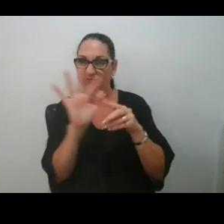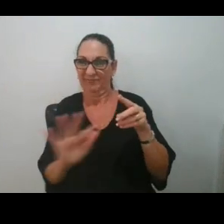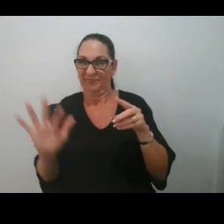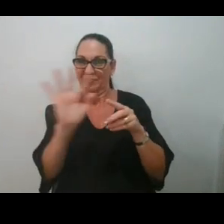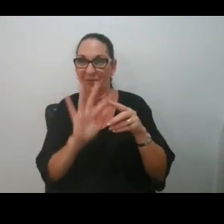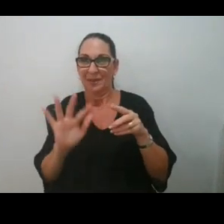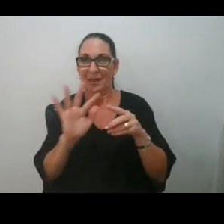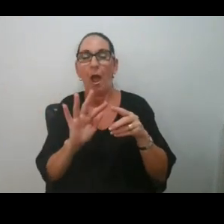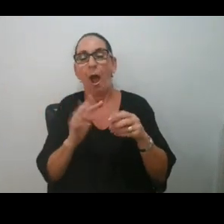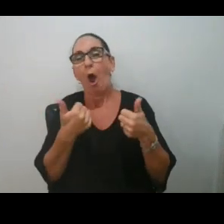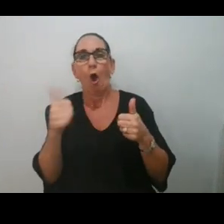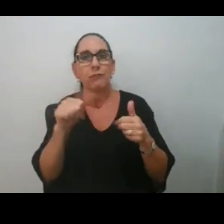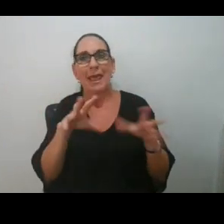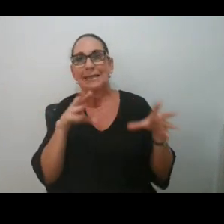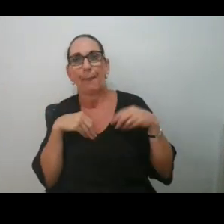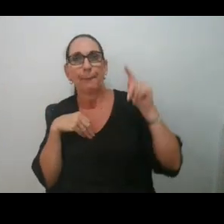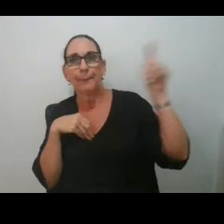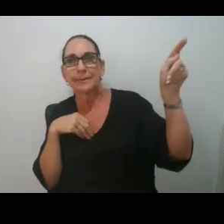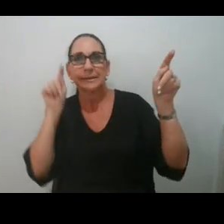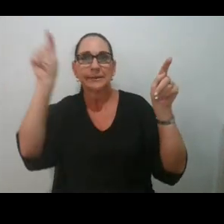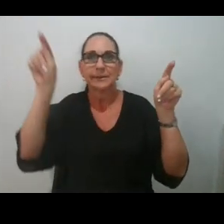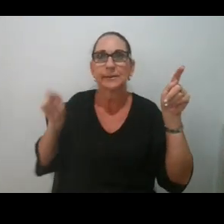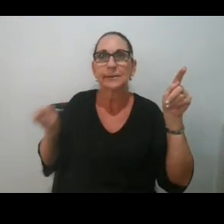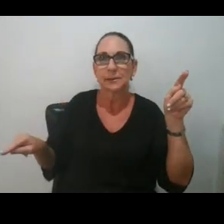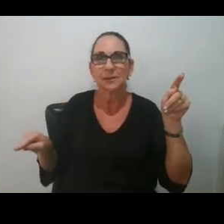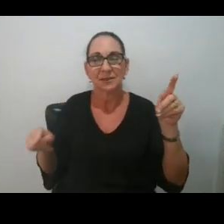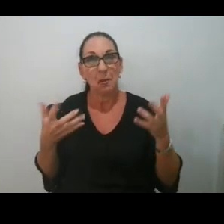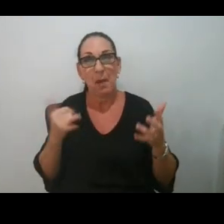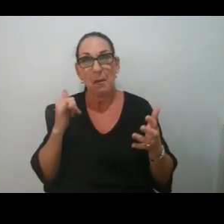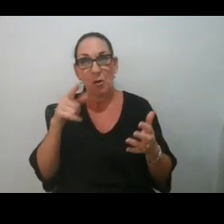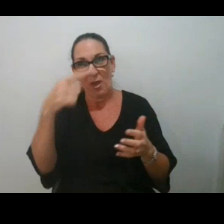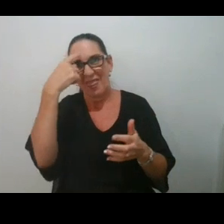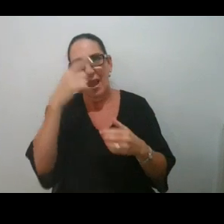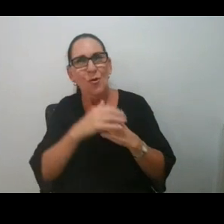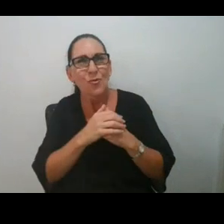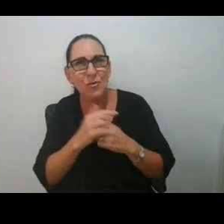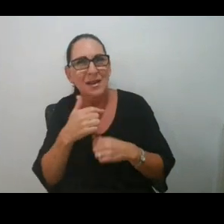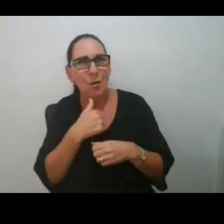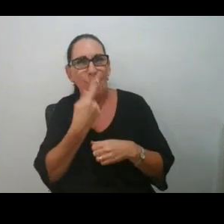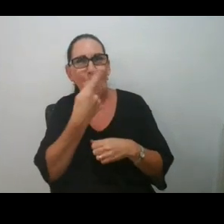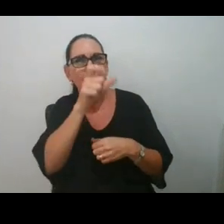and think oh I've got a a patient or a support a person I support and in the community agency